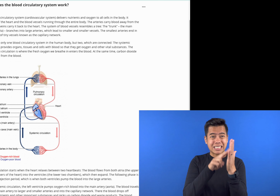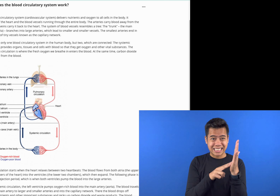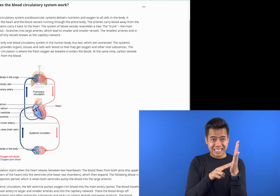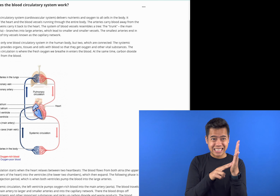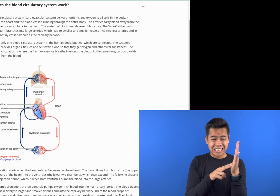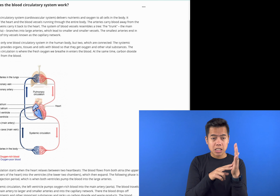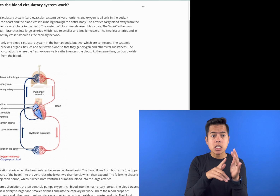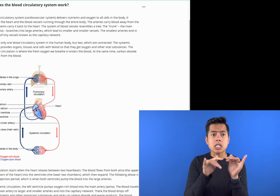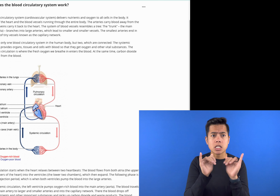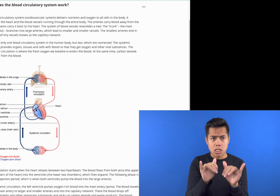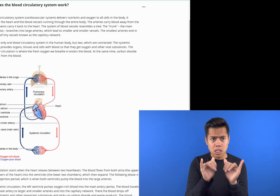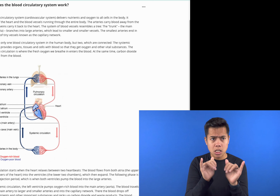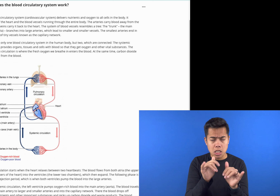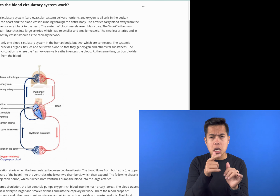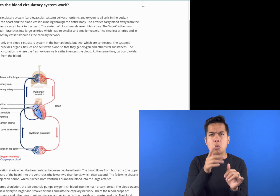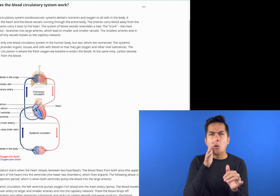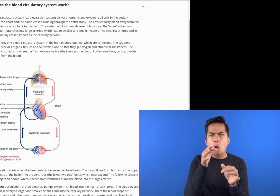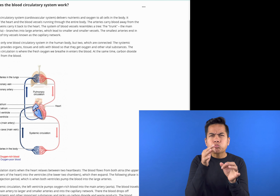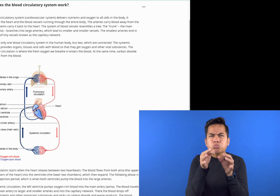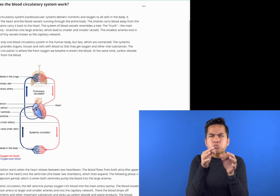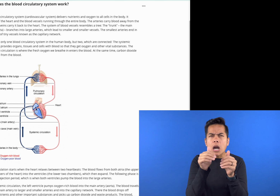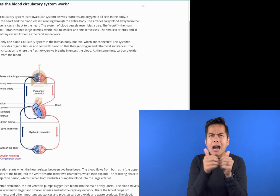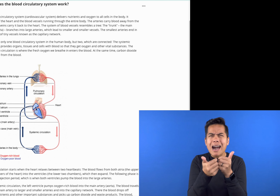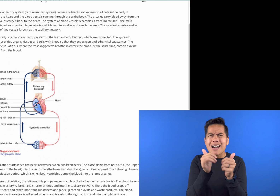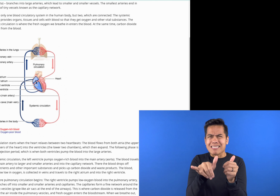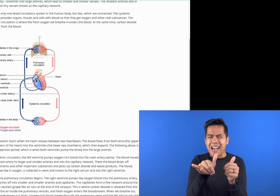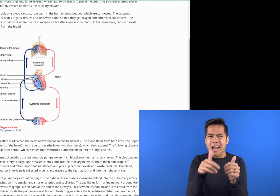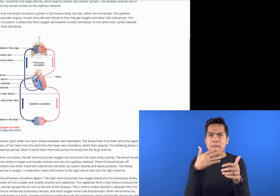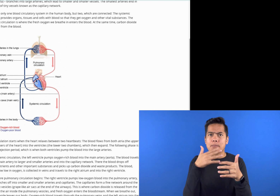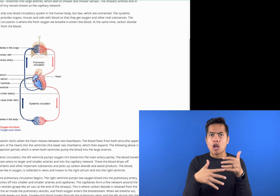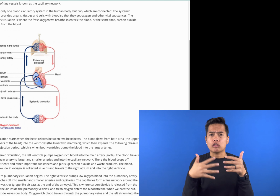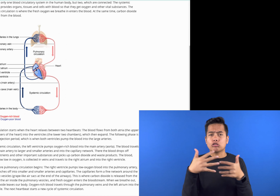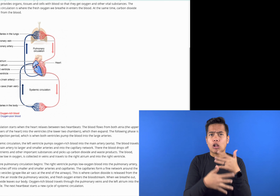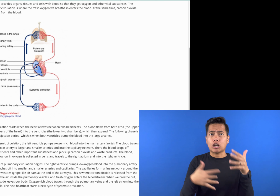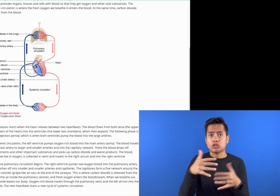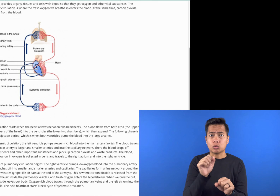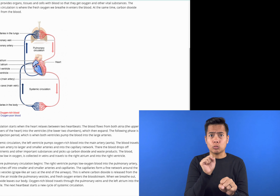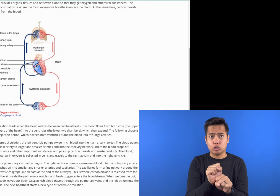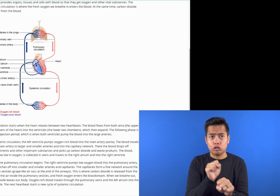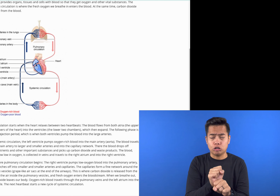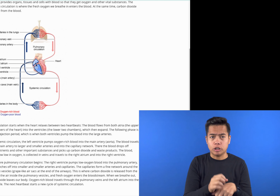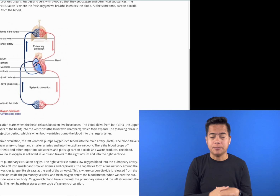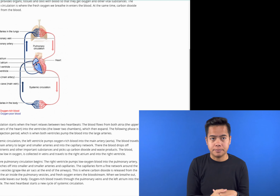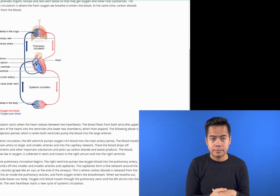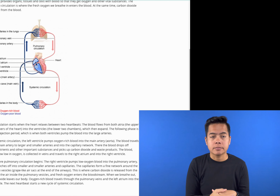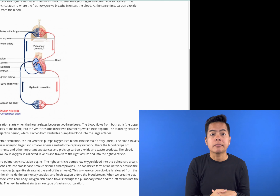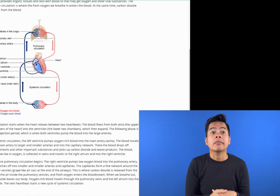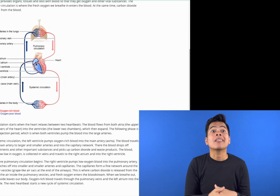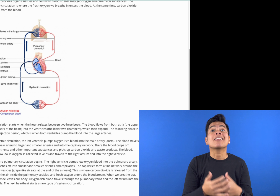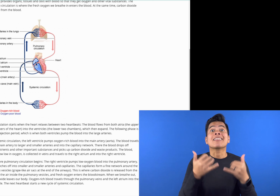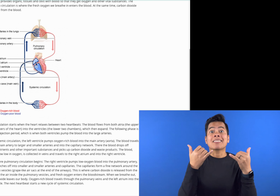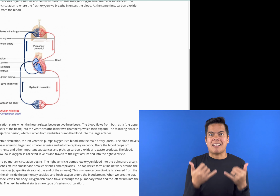to understand the concept of how it works. After that,